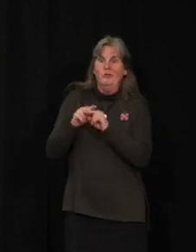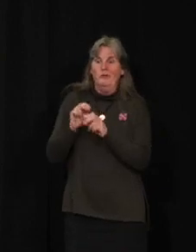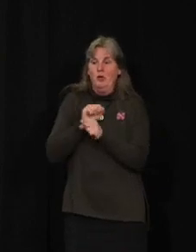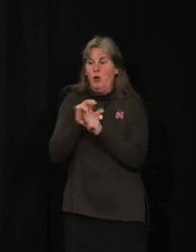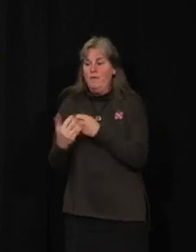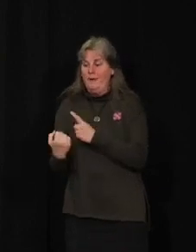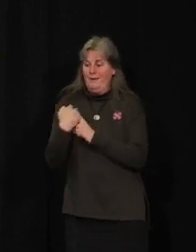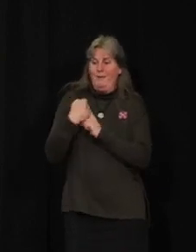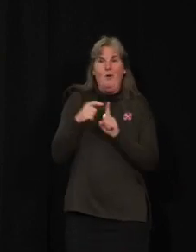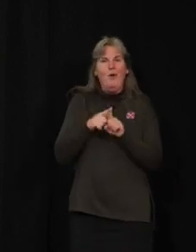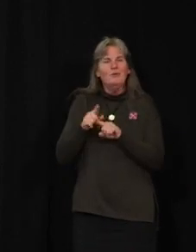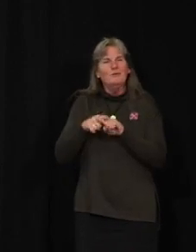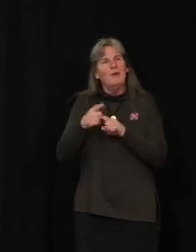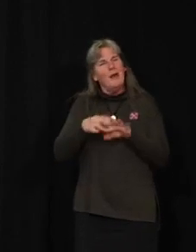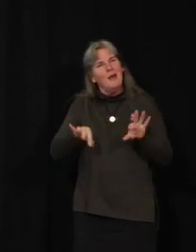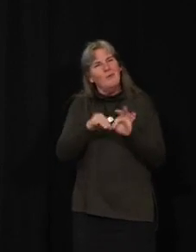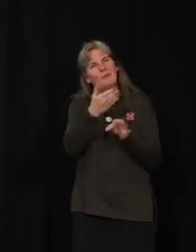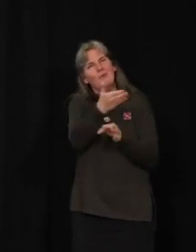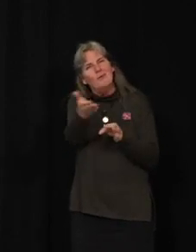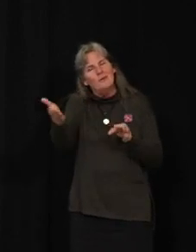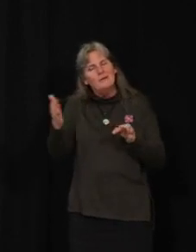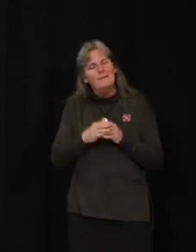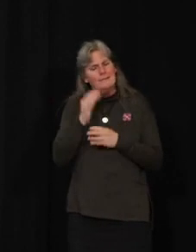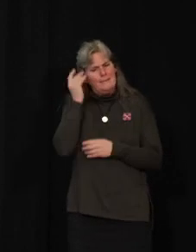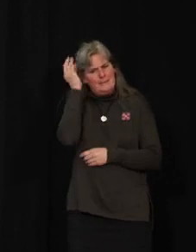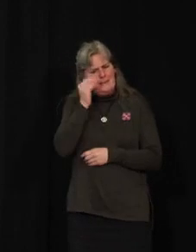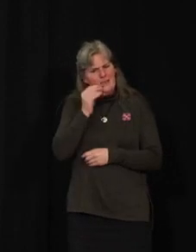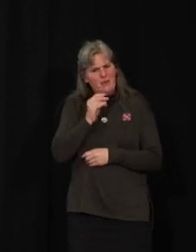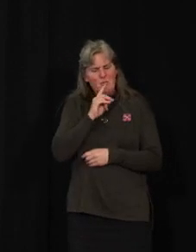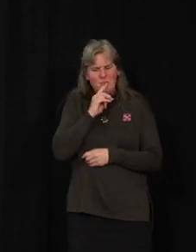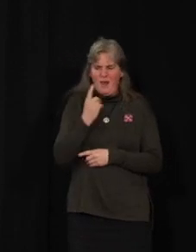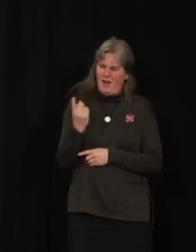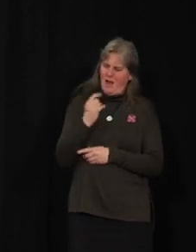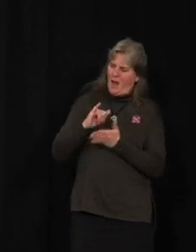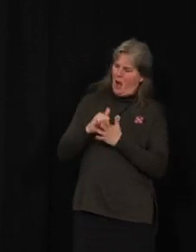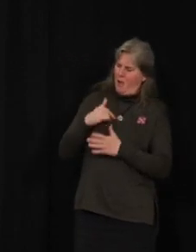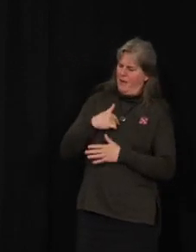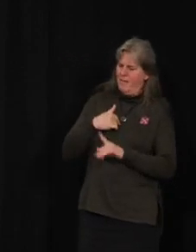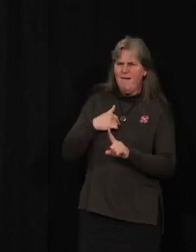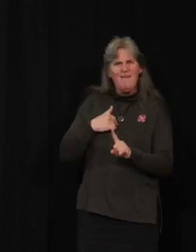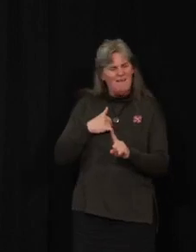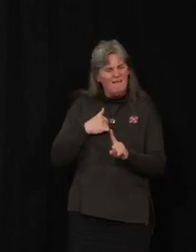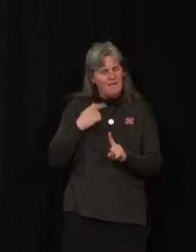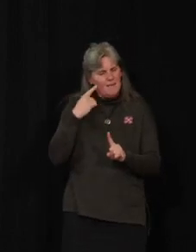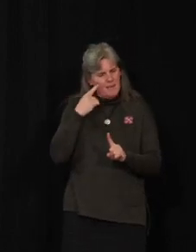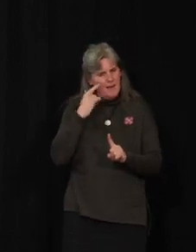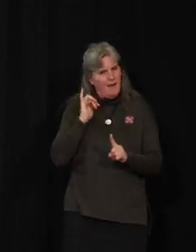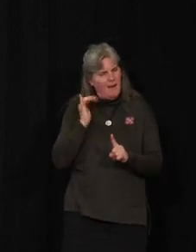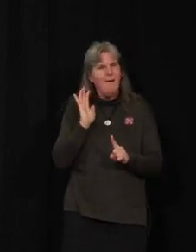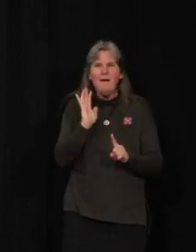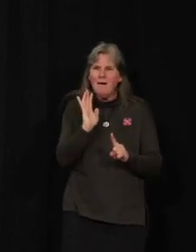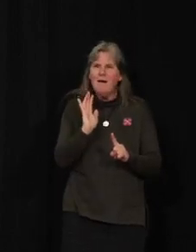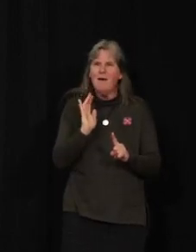to reflect on what our real estate is and to make sure we reach out to family and friends and others as we talk about what